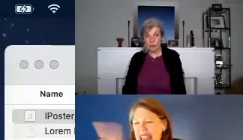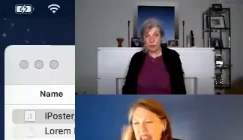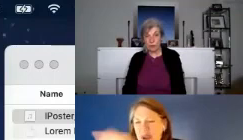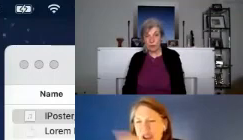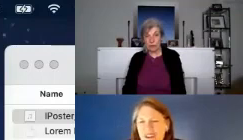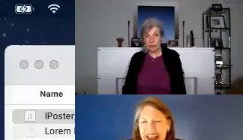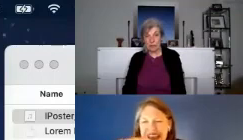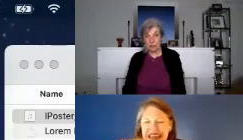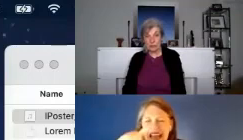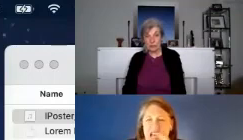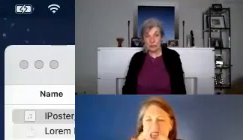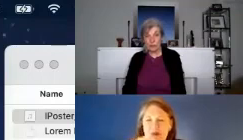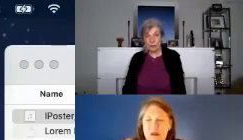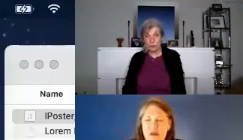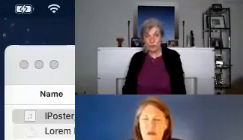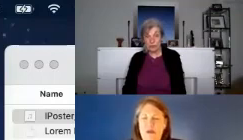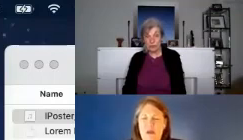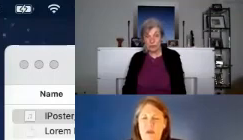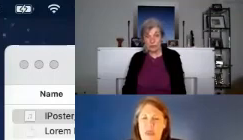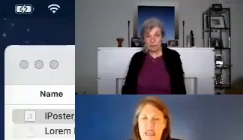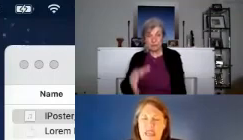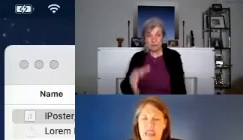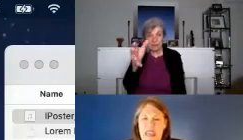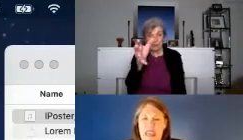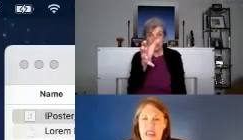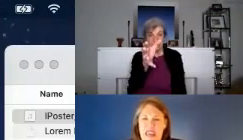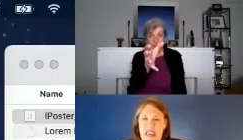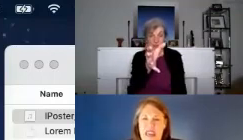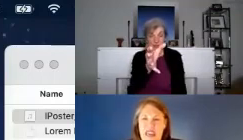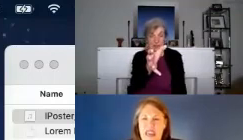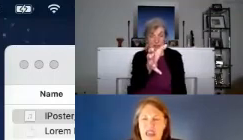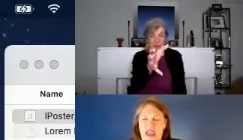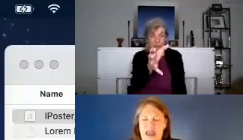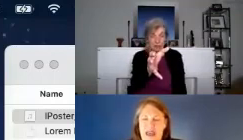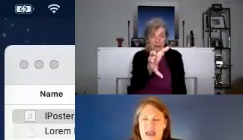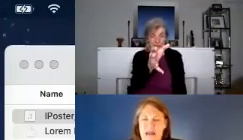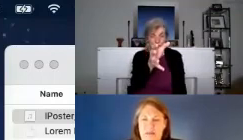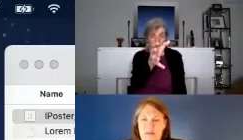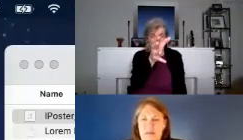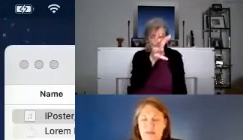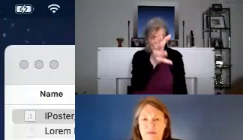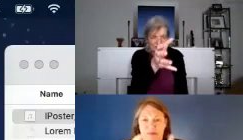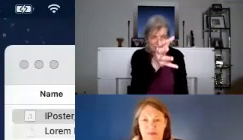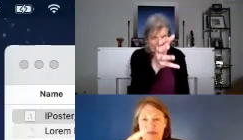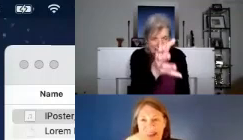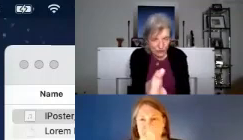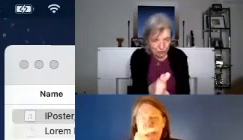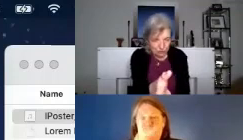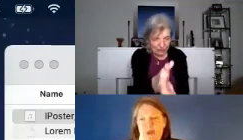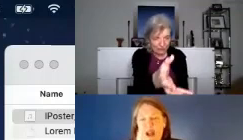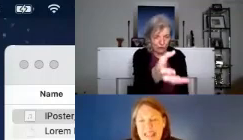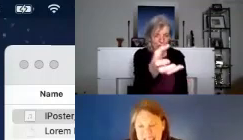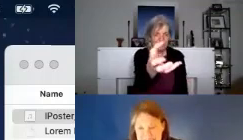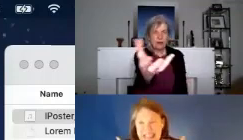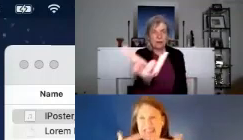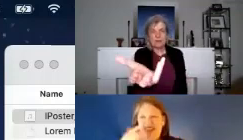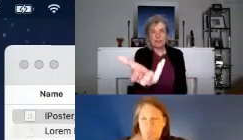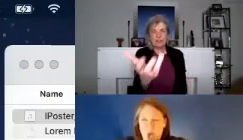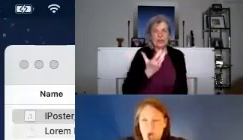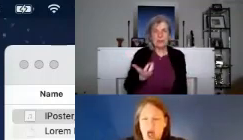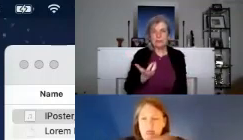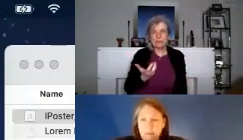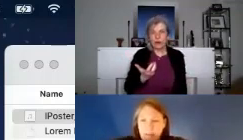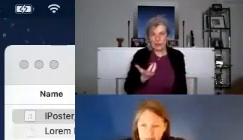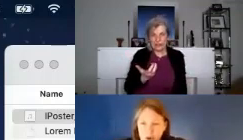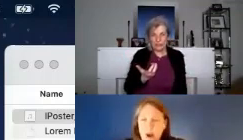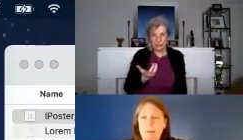07:33:07 when this product resides in this platform, but it is being brought into the